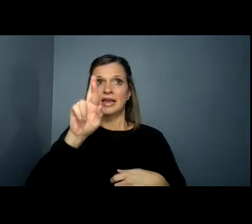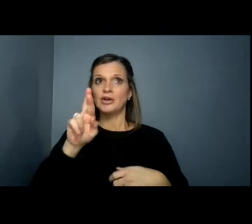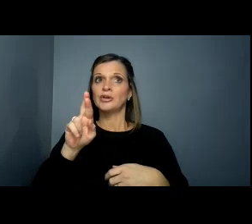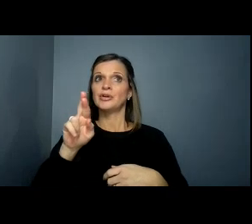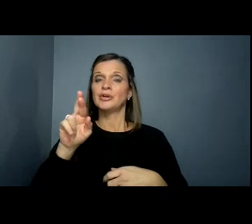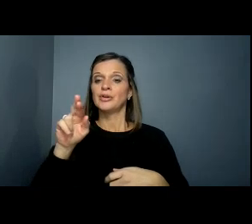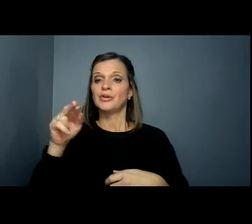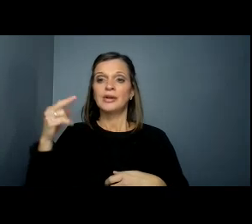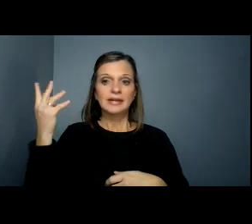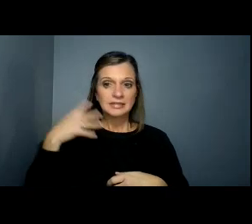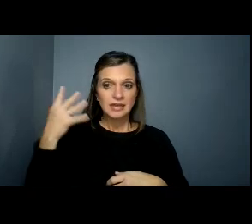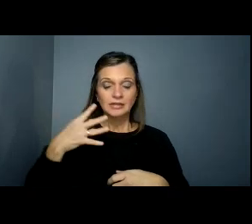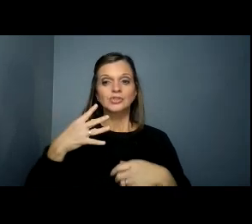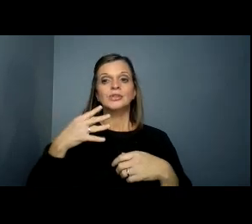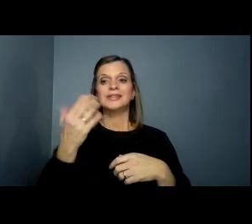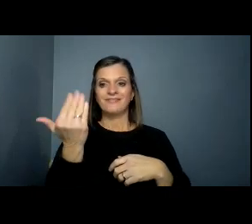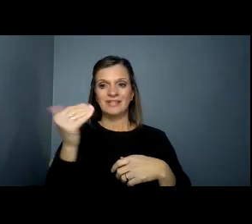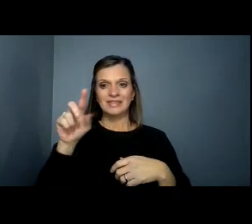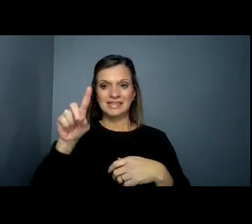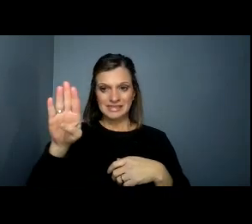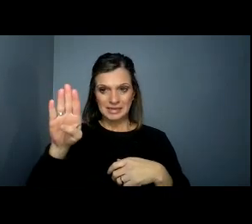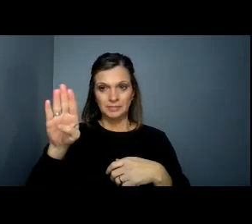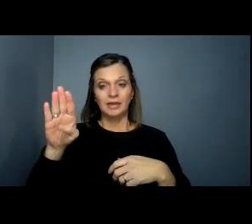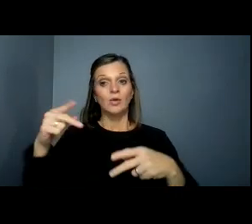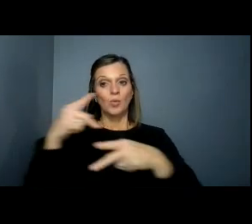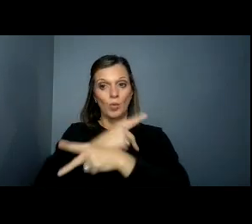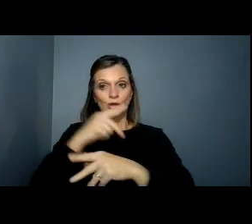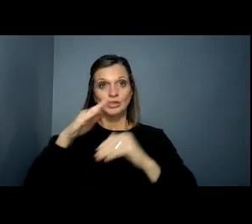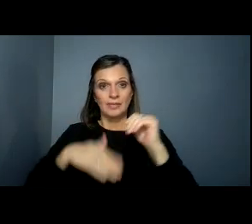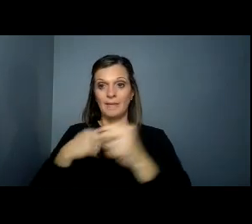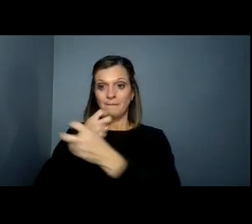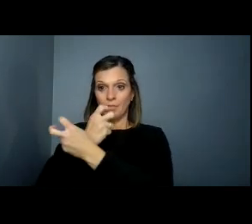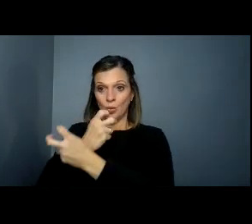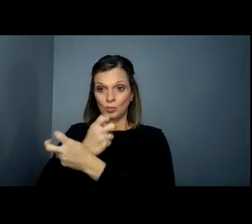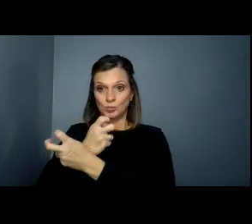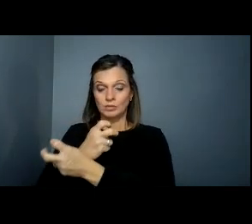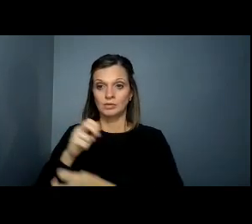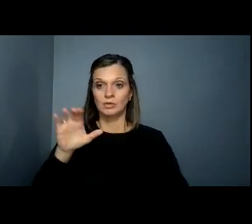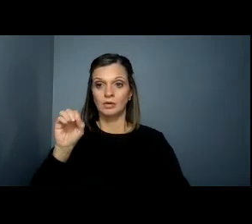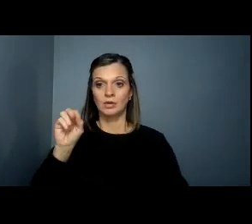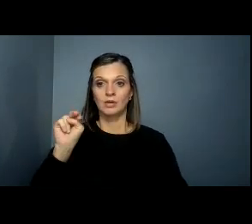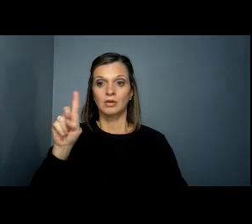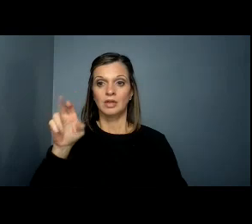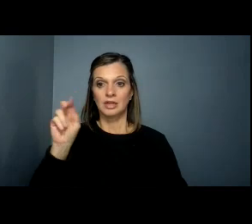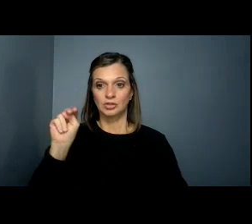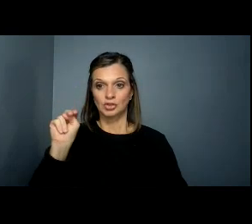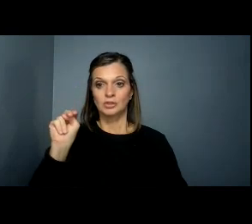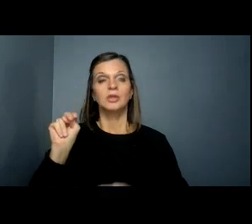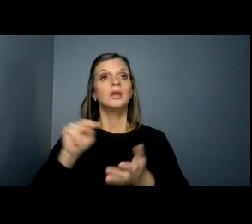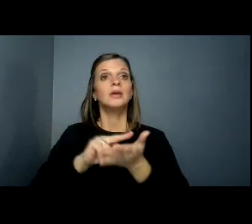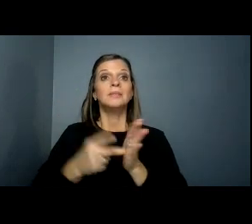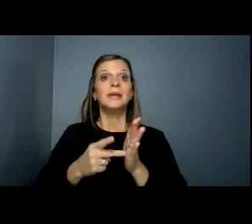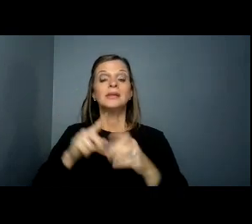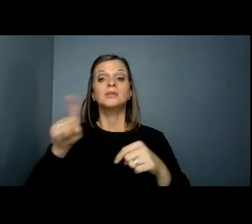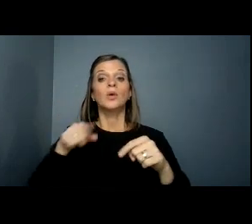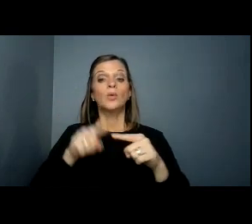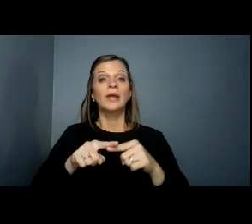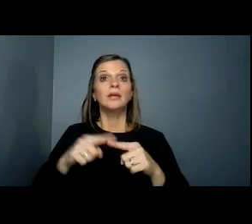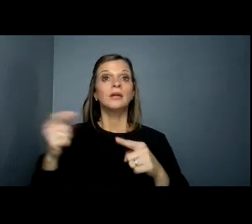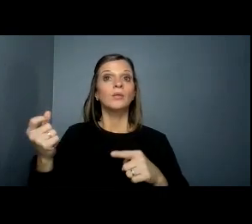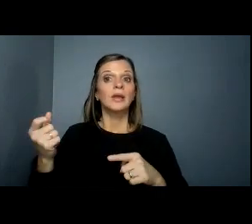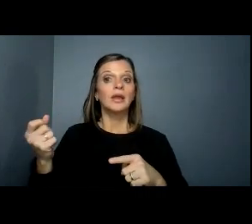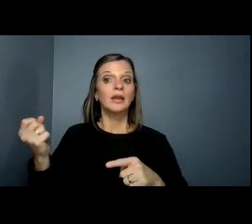So what this is is that when we present something to the ear.